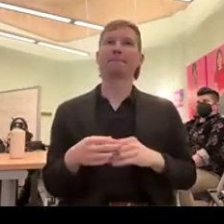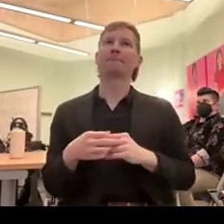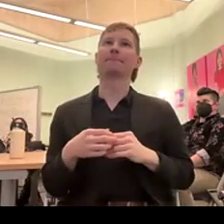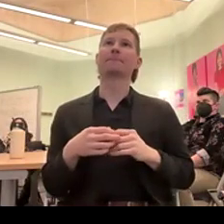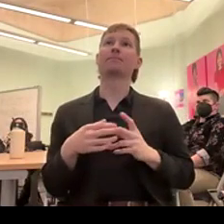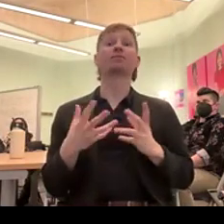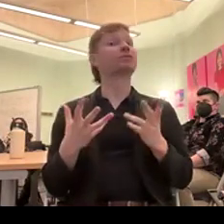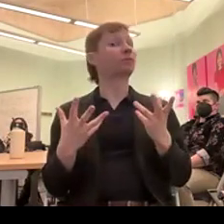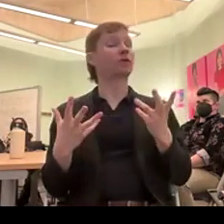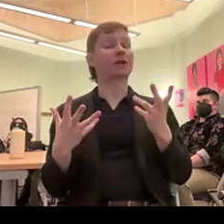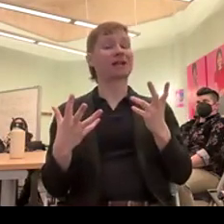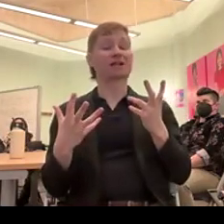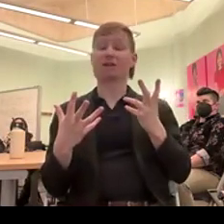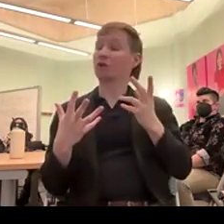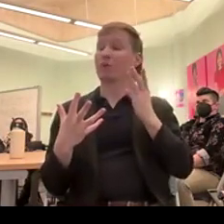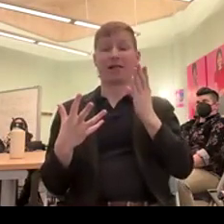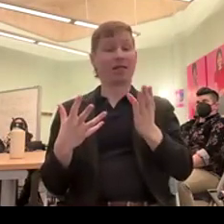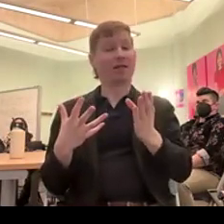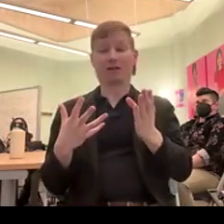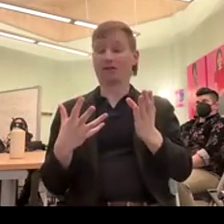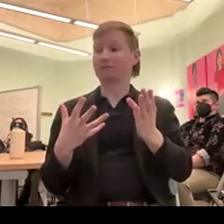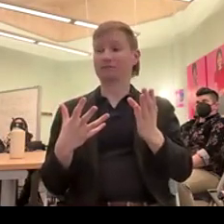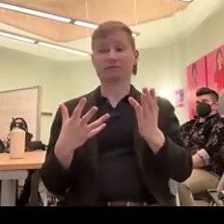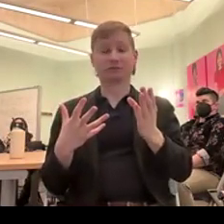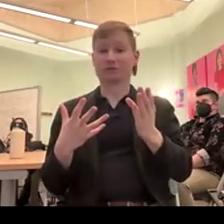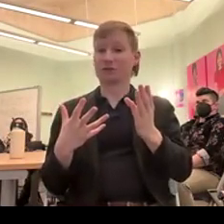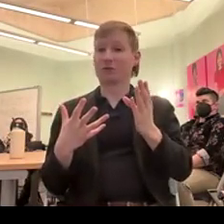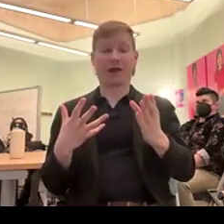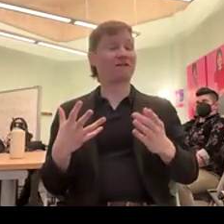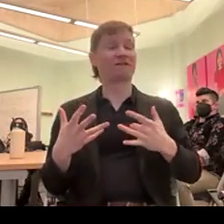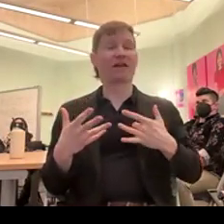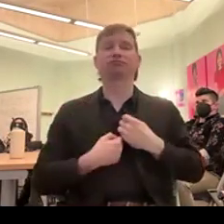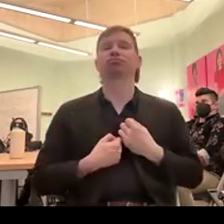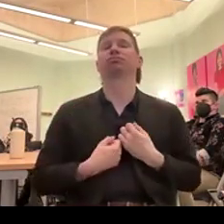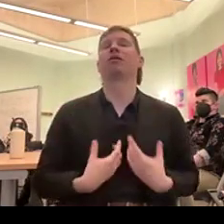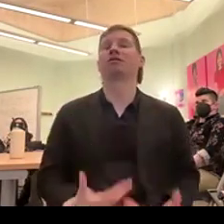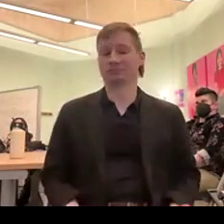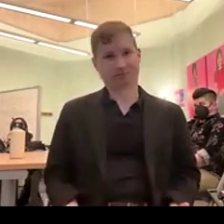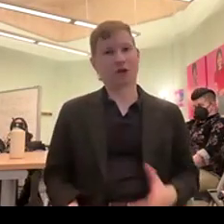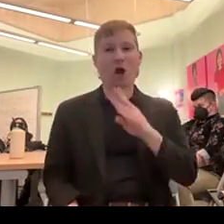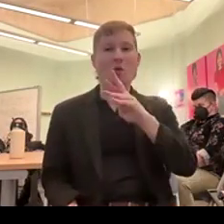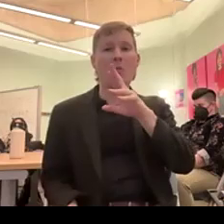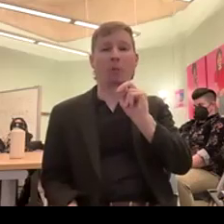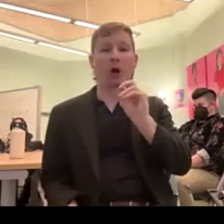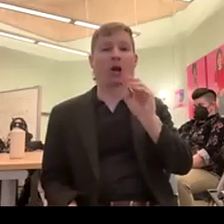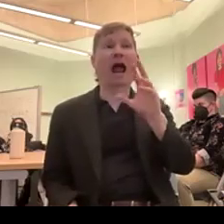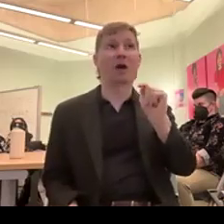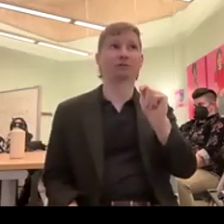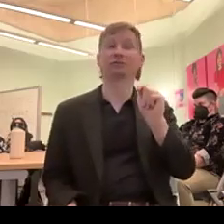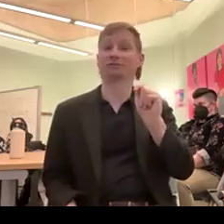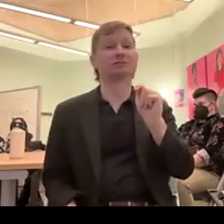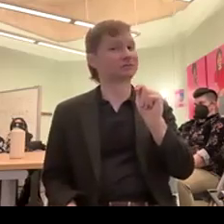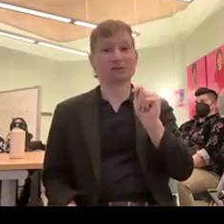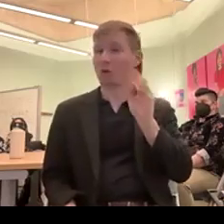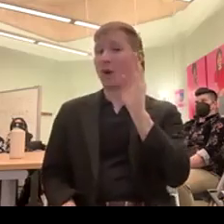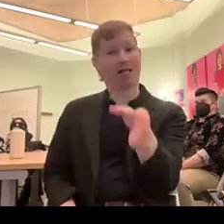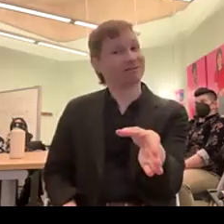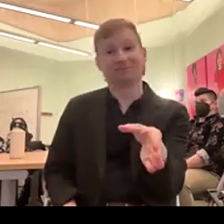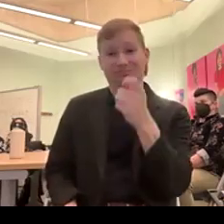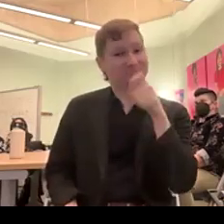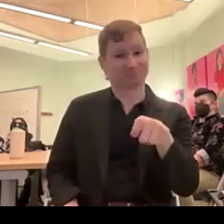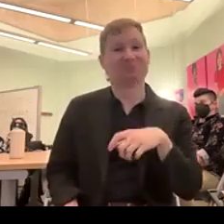is my passion. It's very... you're going to for sure experience burnout. It's not even "could."